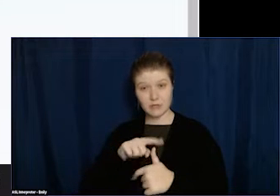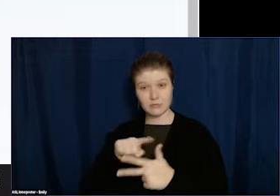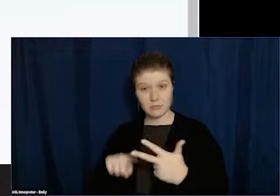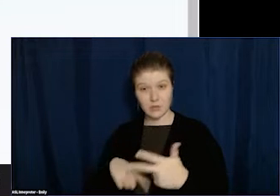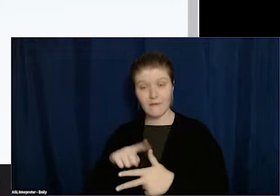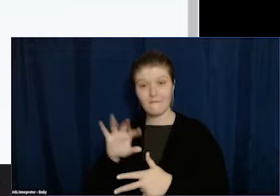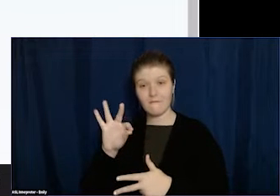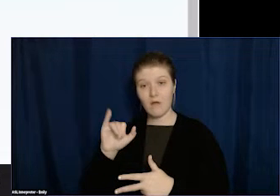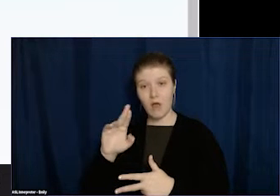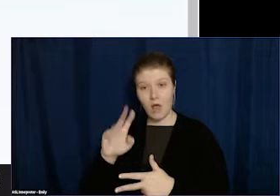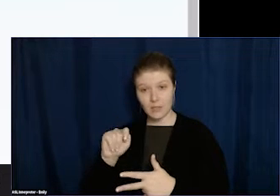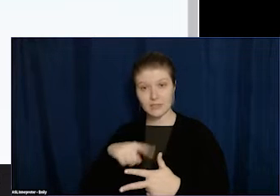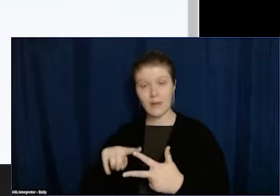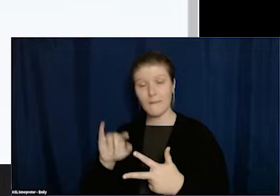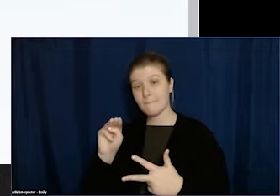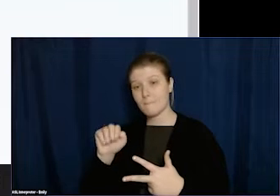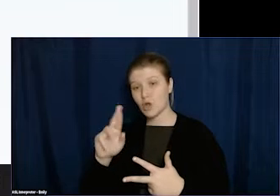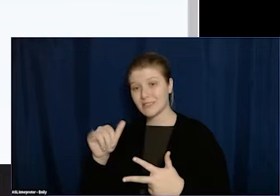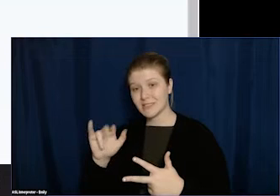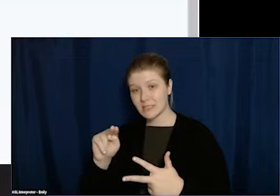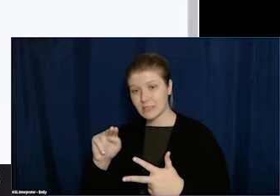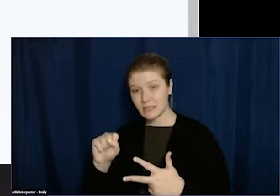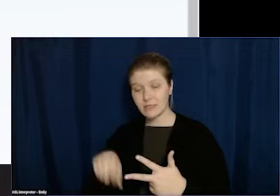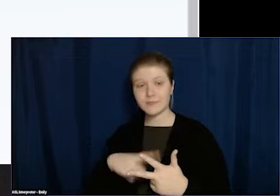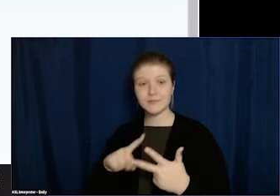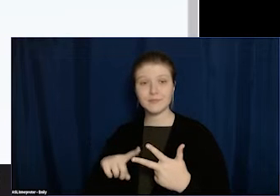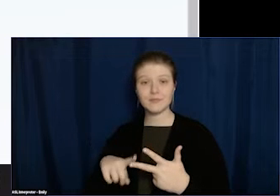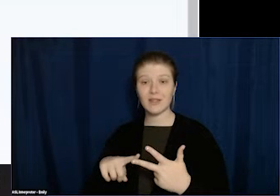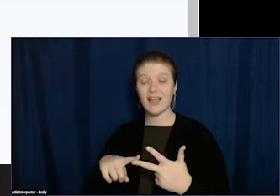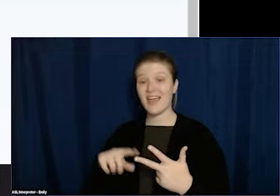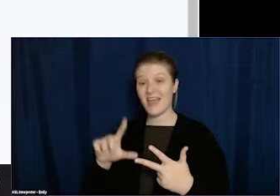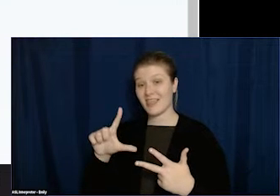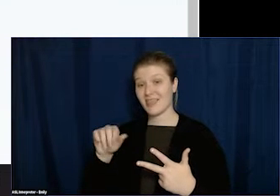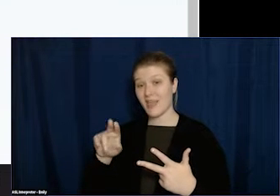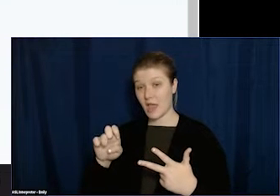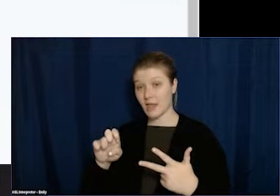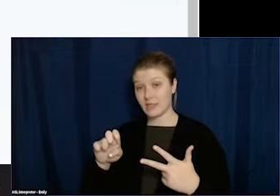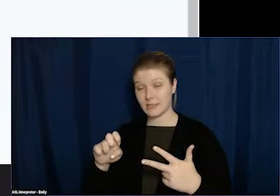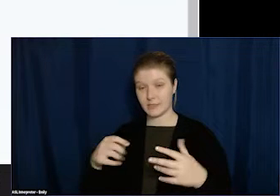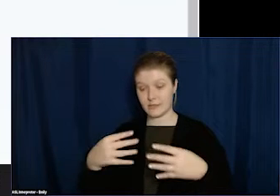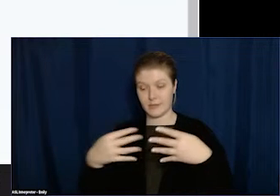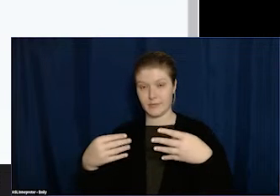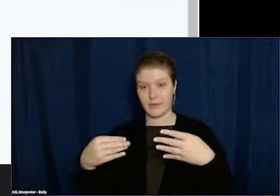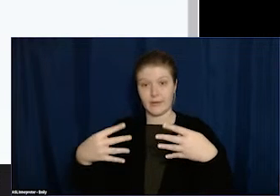Arial 10, can I use Arial 10? The answer is yes. It is in the PAPPG as one of the recognized fonts that you can use.